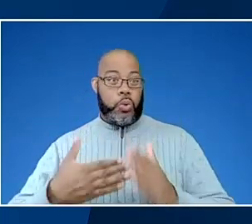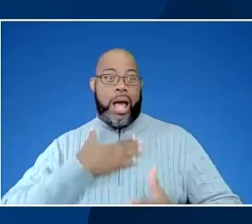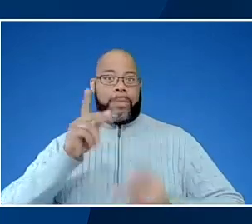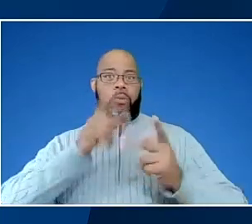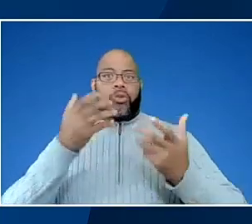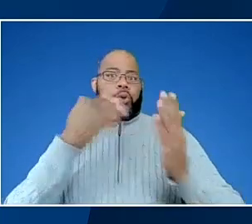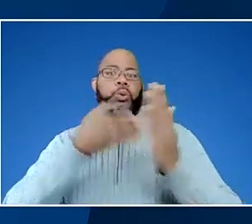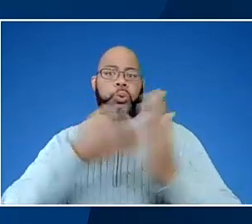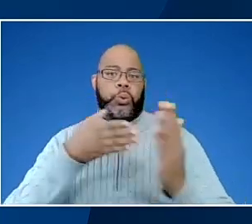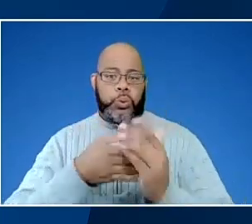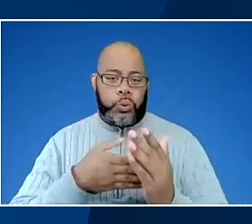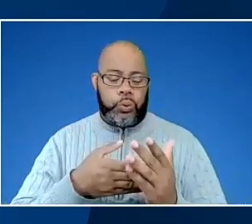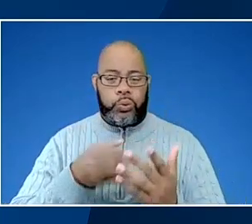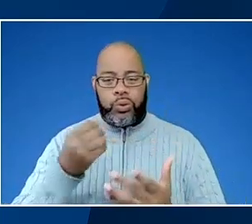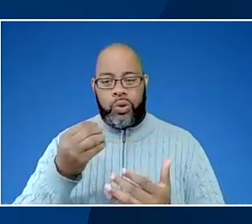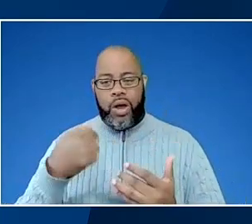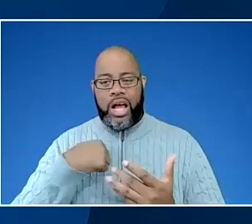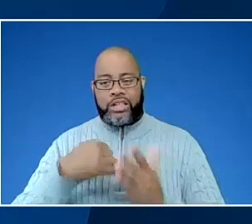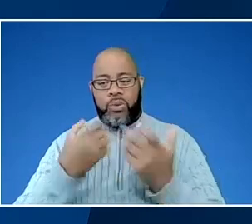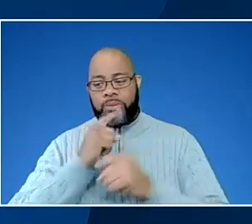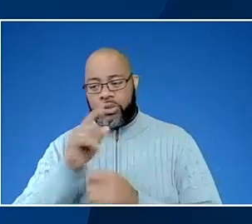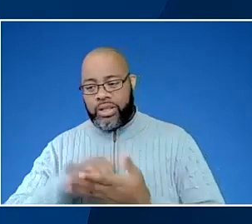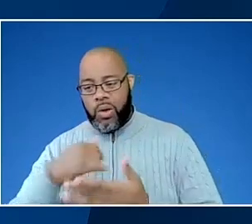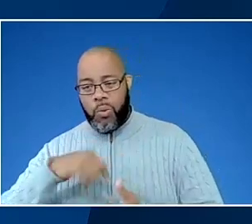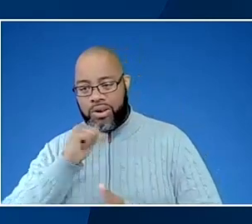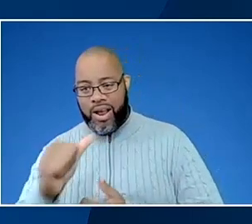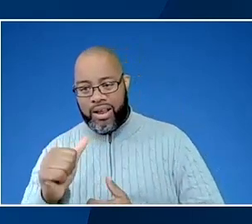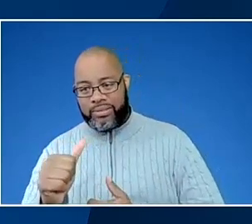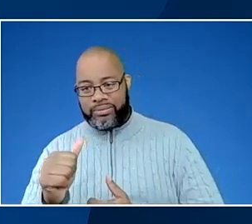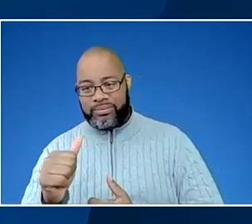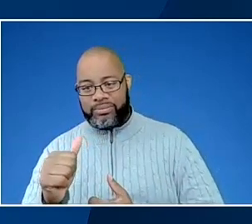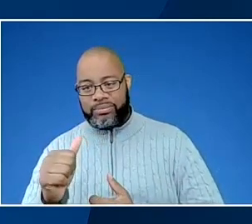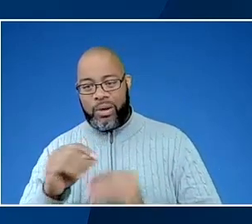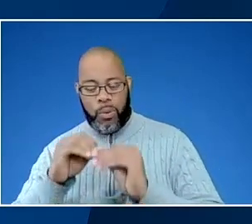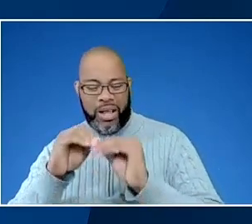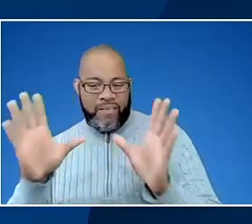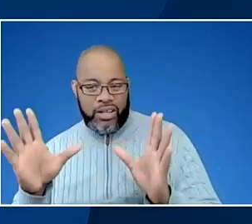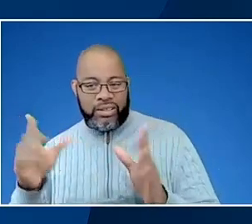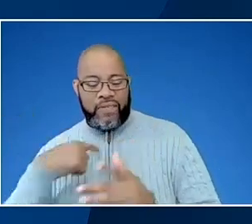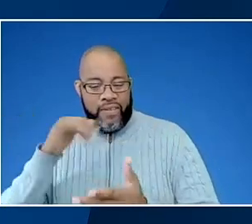So I just want to make sure that we're not- I just want clarification. I think that's what Geof was kind of